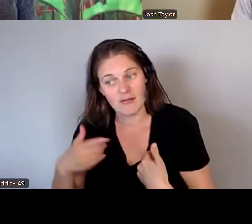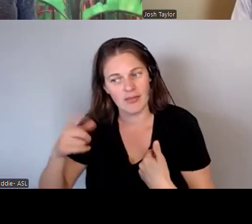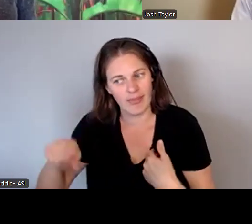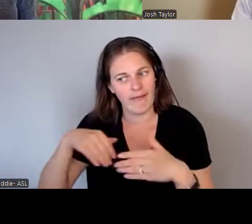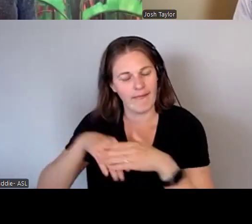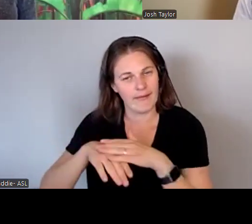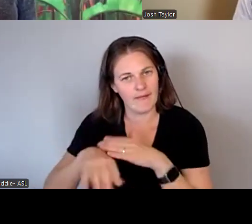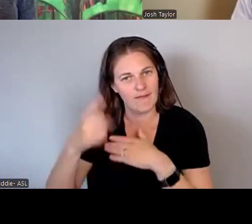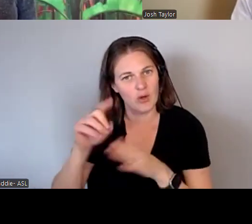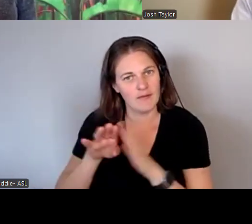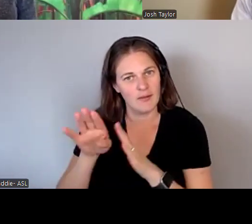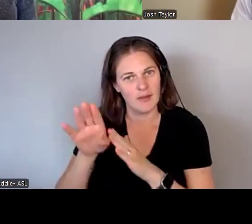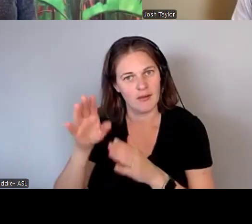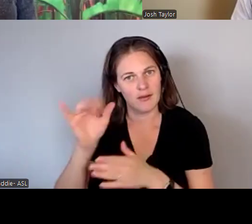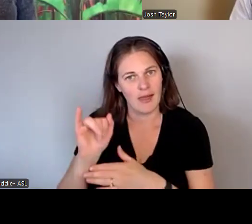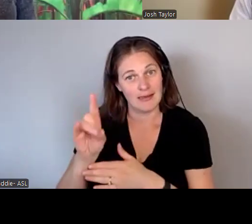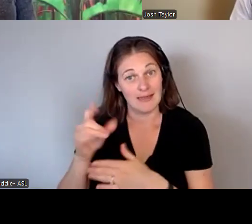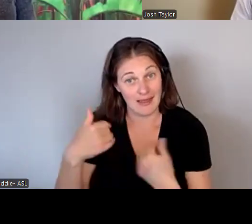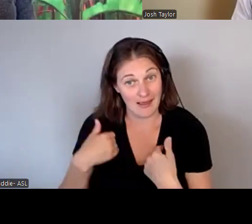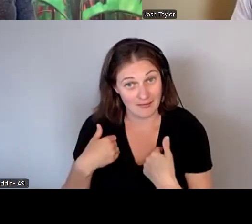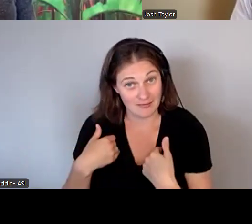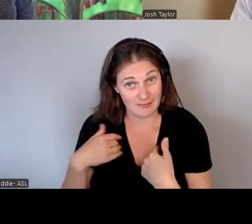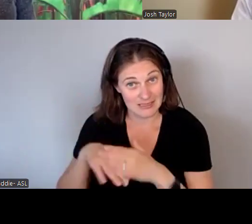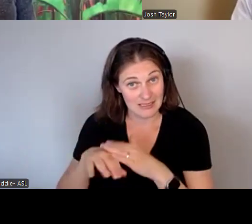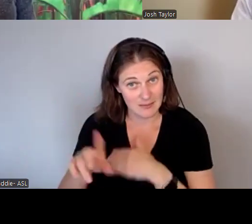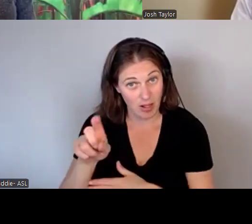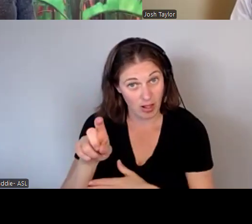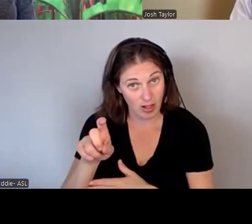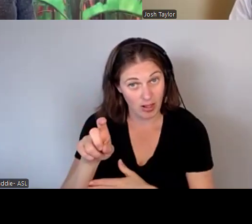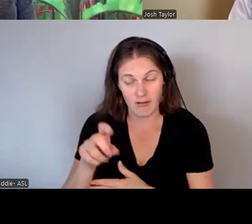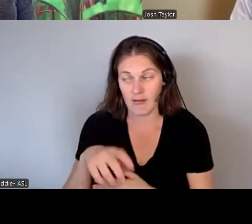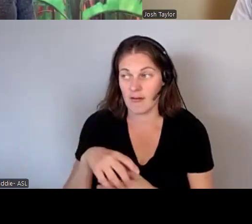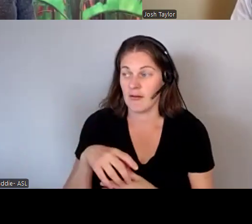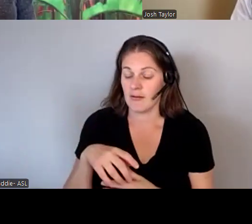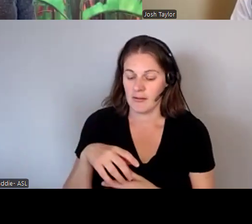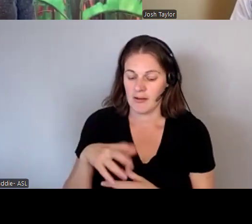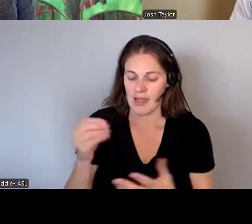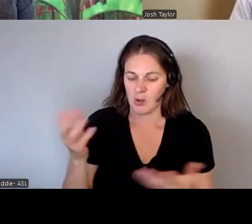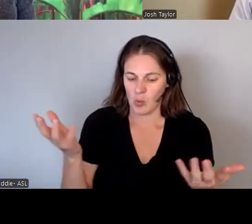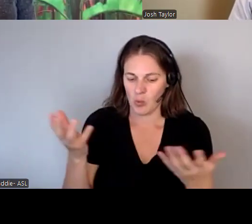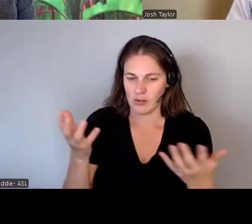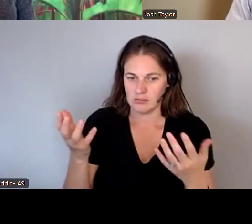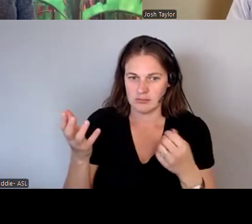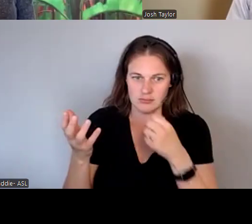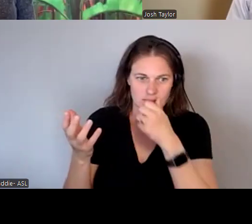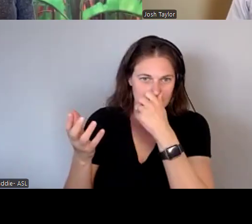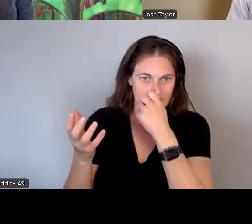with developmental and intellectual disabilities, and what are the gaps?